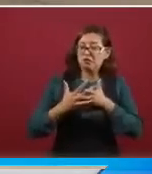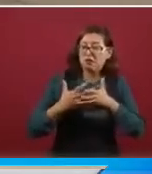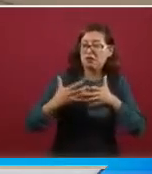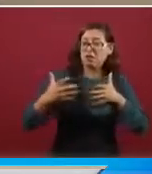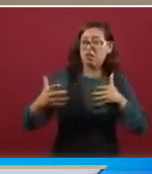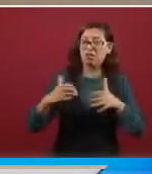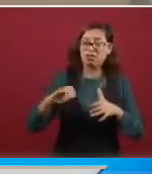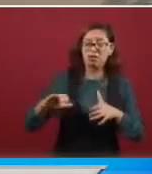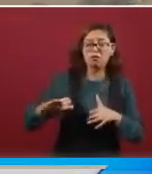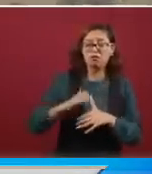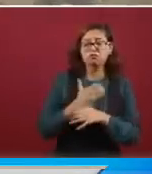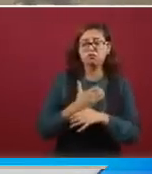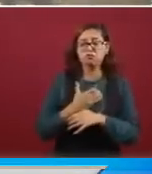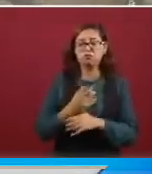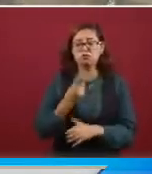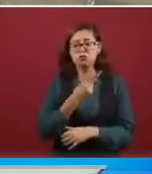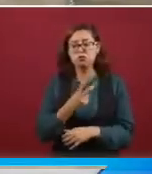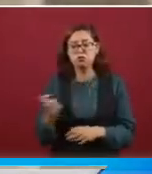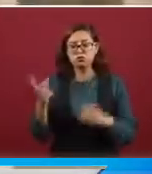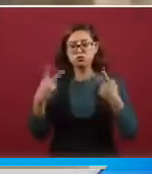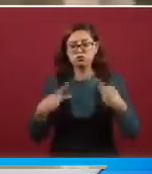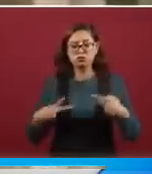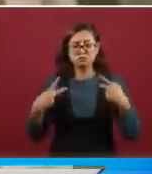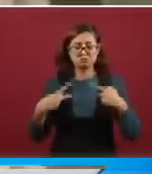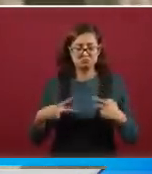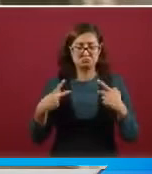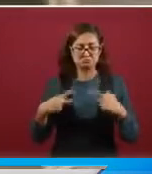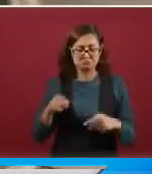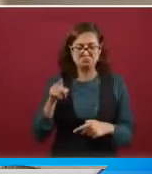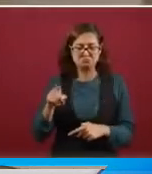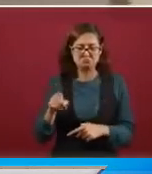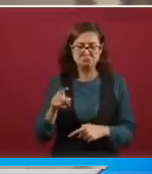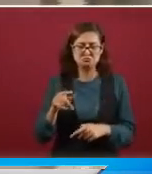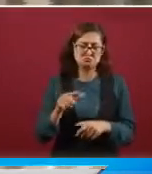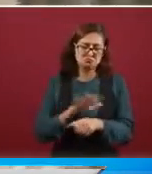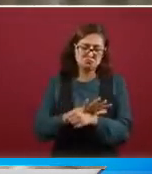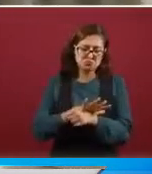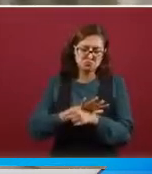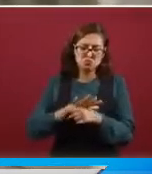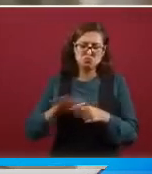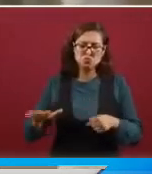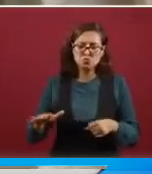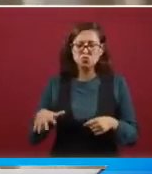as is already done in the countryside, with older adults, with young people, with the construction of rural roads